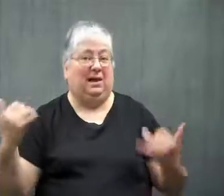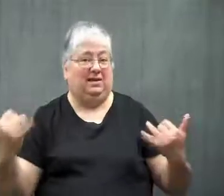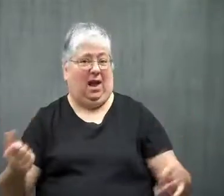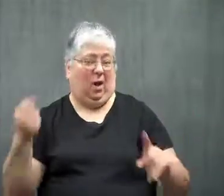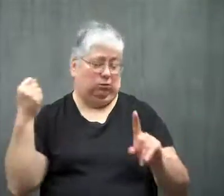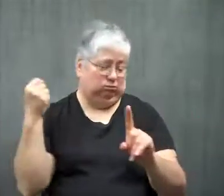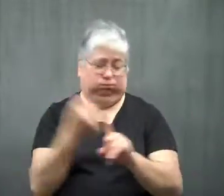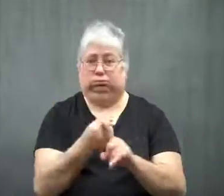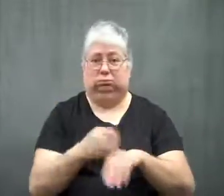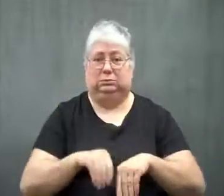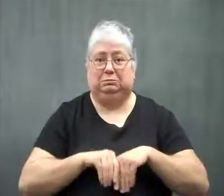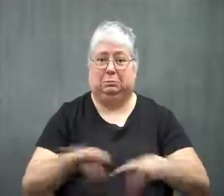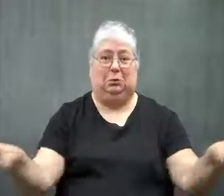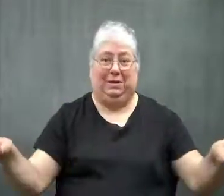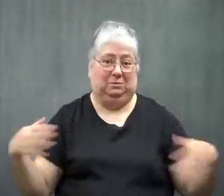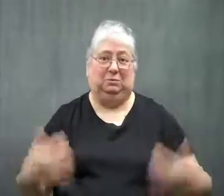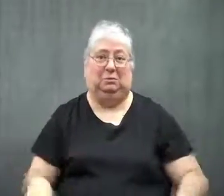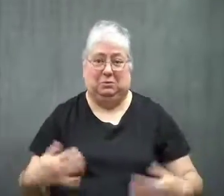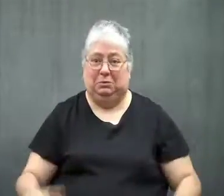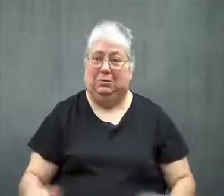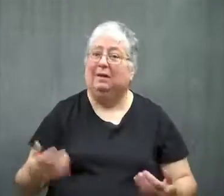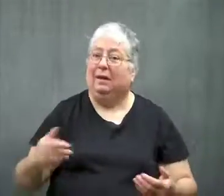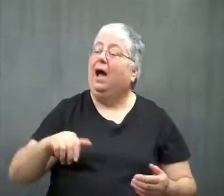Now it's really making the rounds.